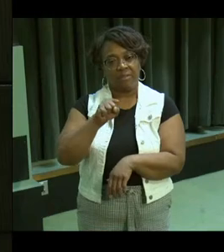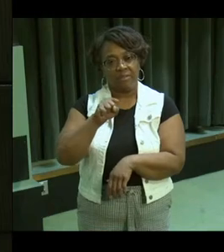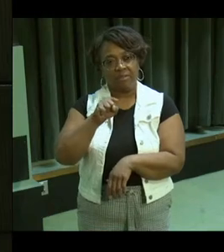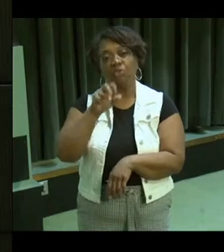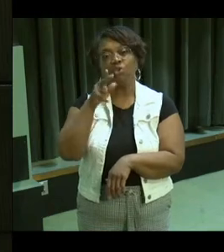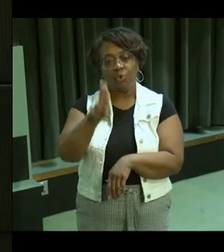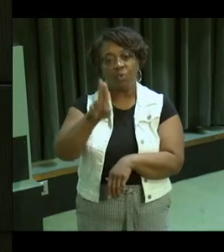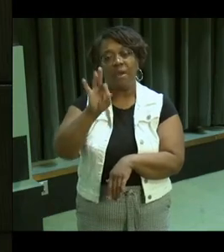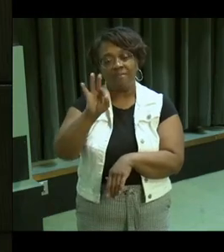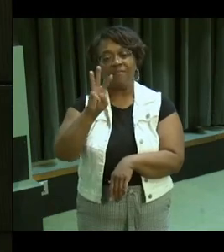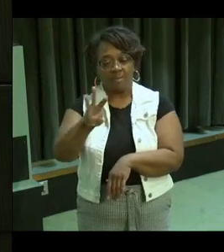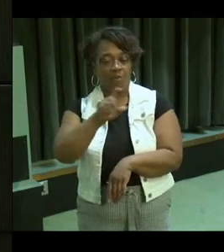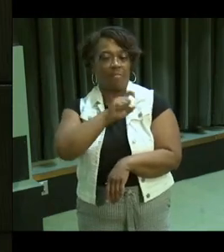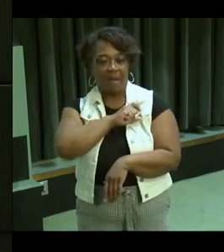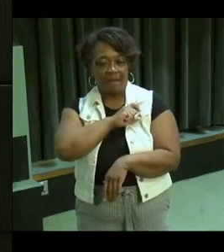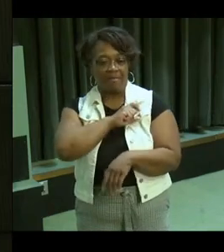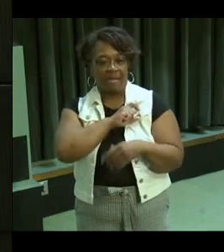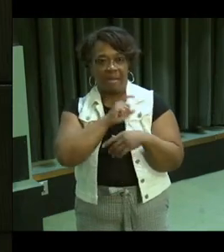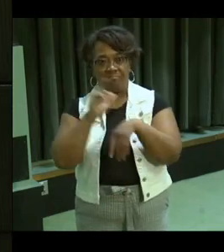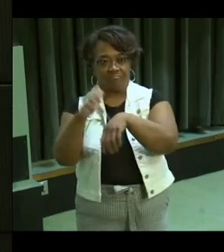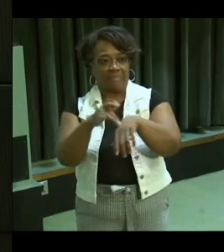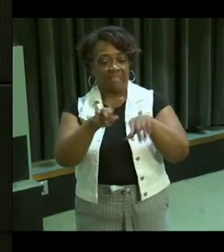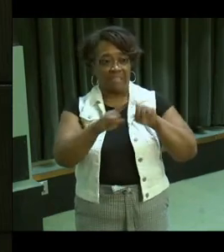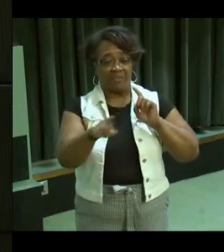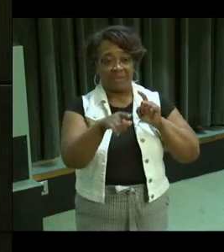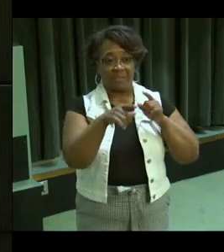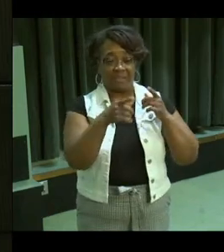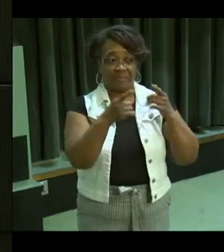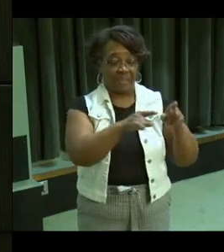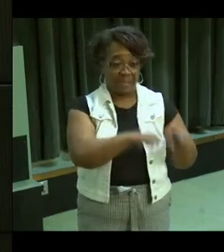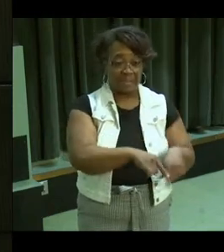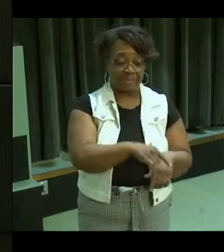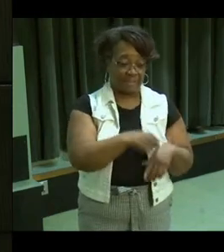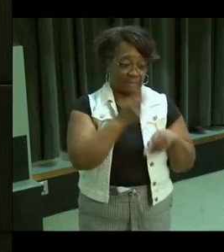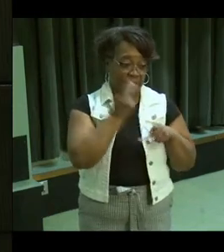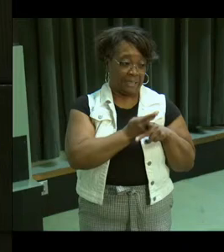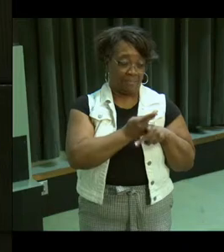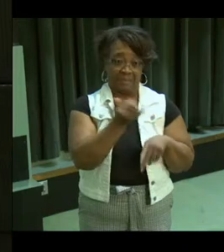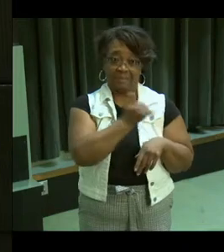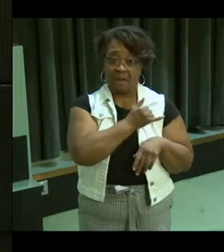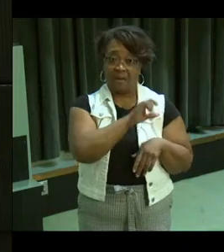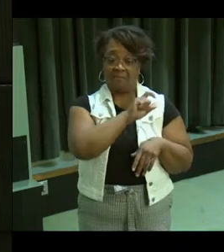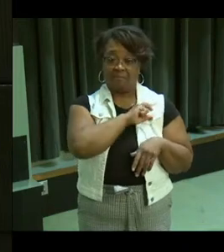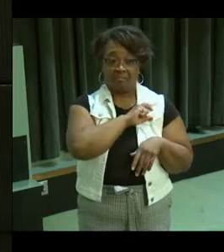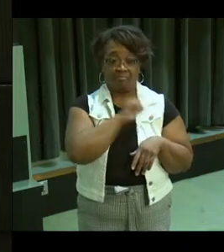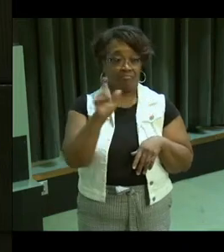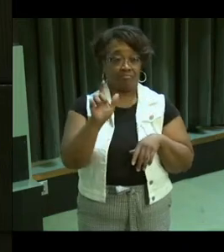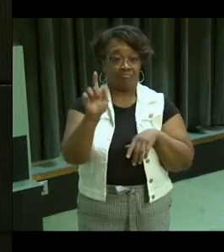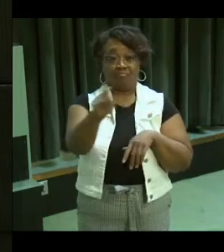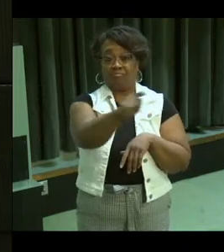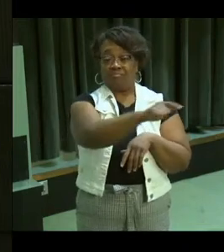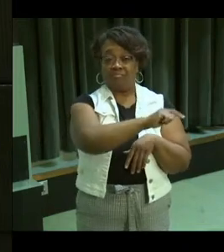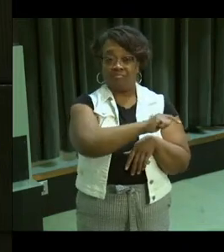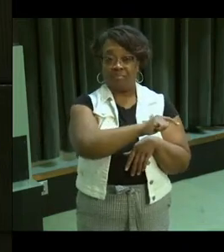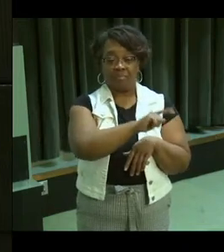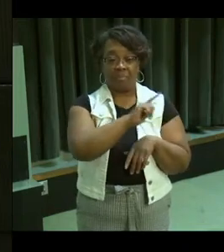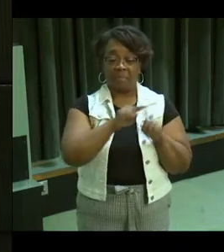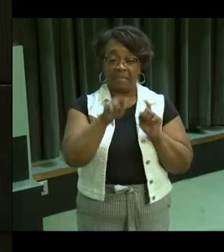events after that and kept the button on. I was like, okay,